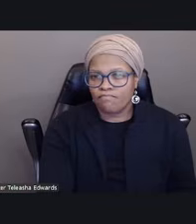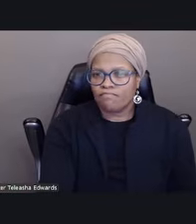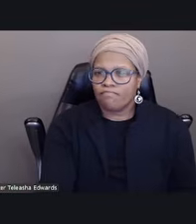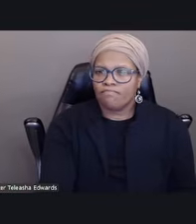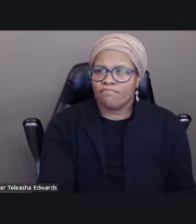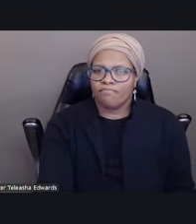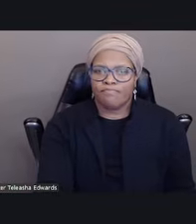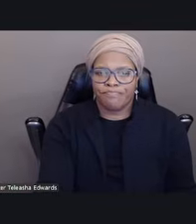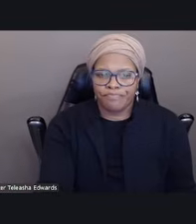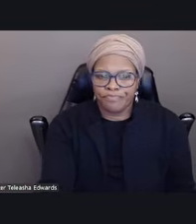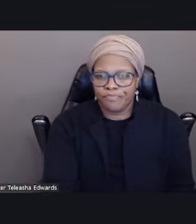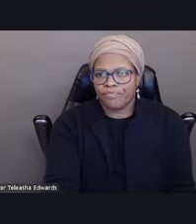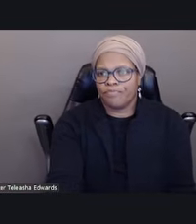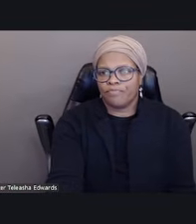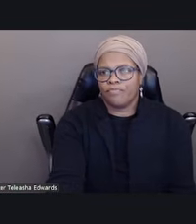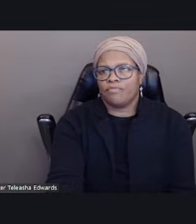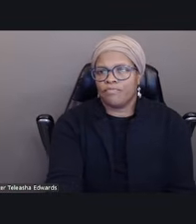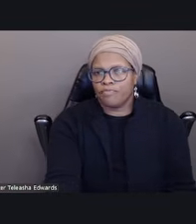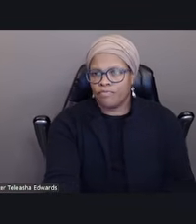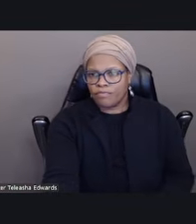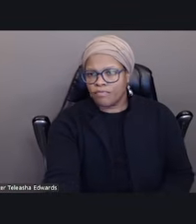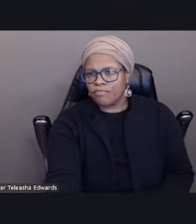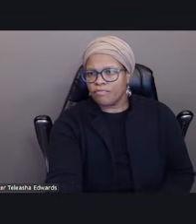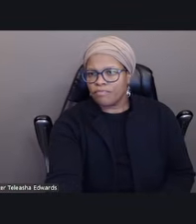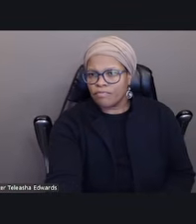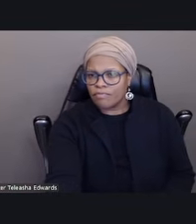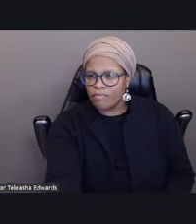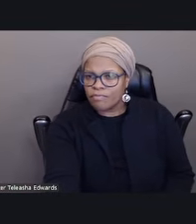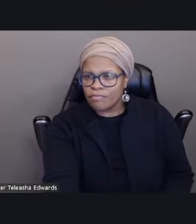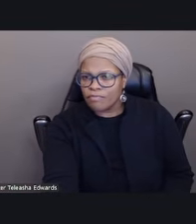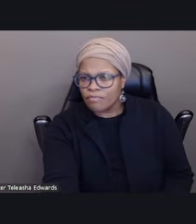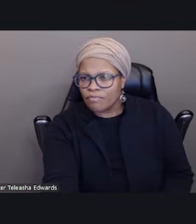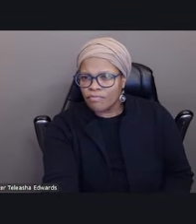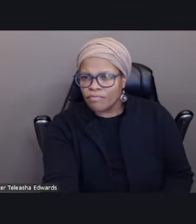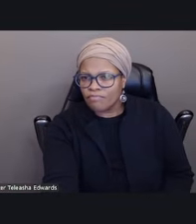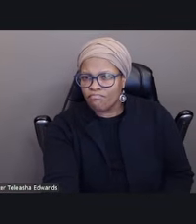Welcome to today's webinar, Rural Health Transformation Program, ROOTS Hub information